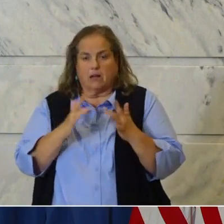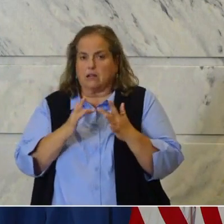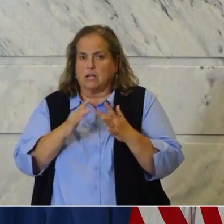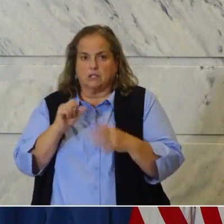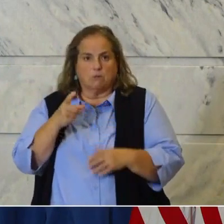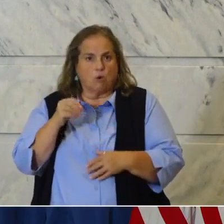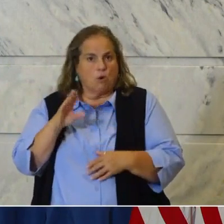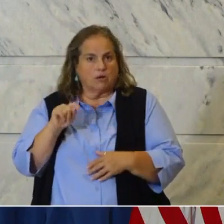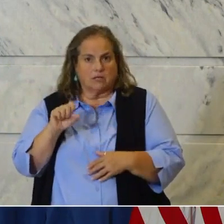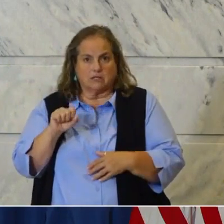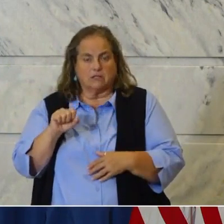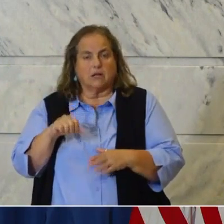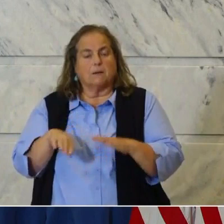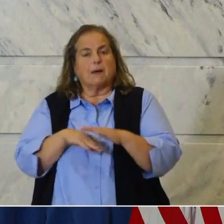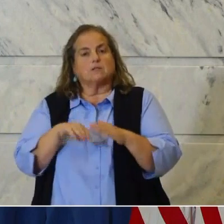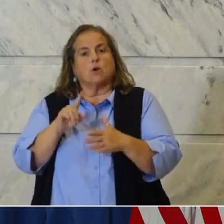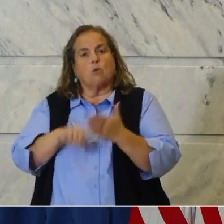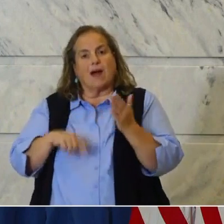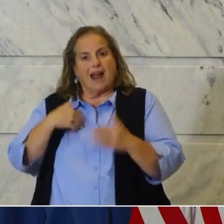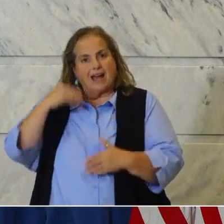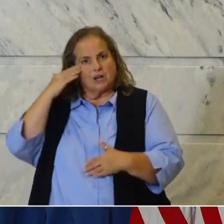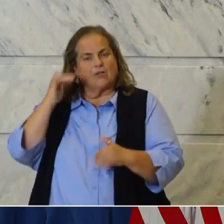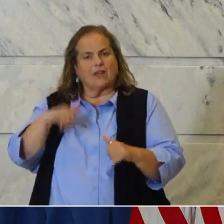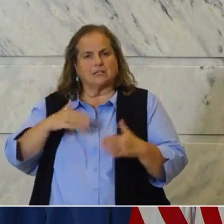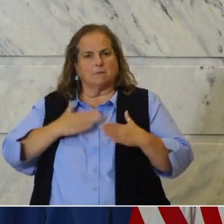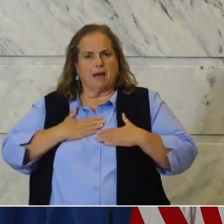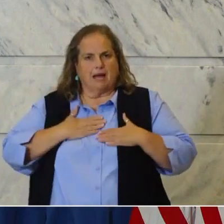based on what I know, that's gonna be my decision as a as a parent. Lawrence,